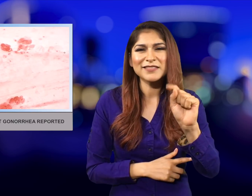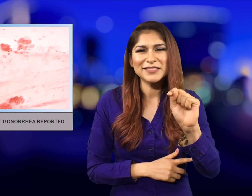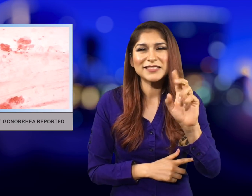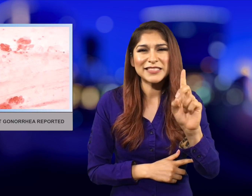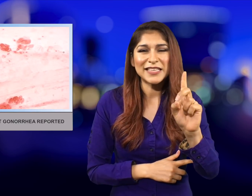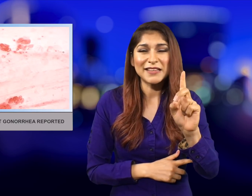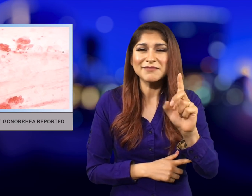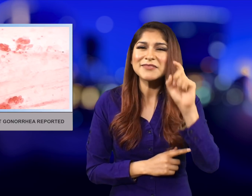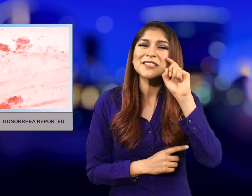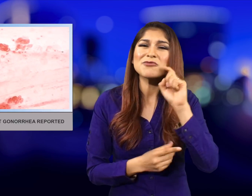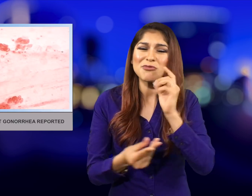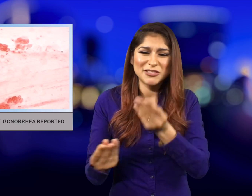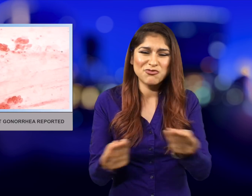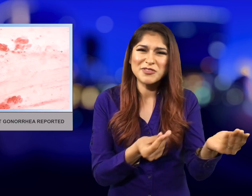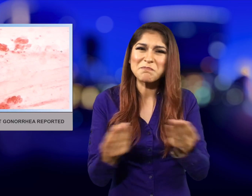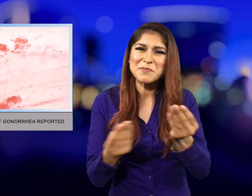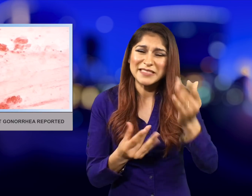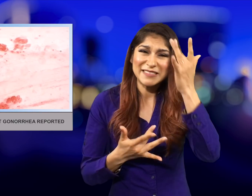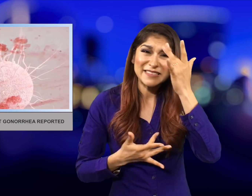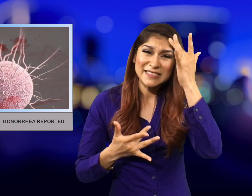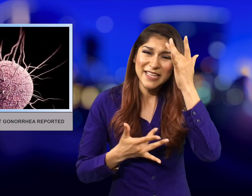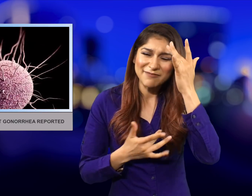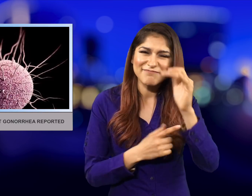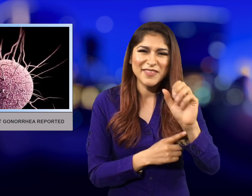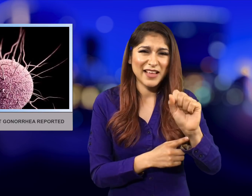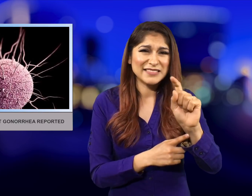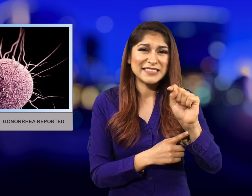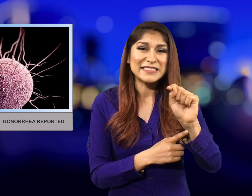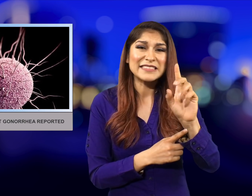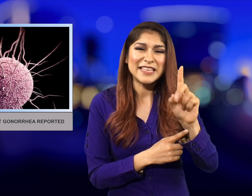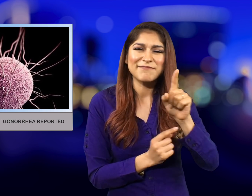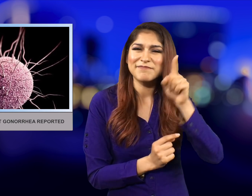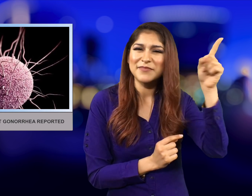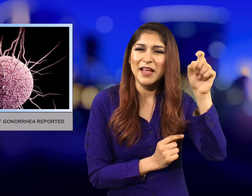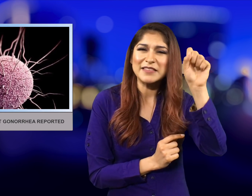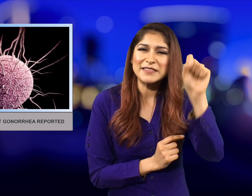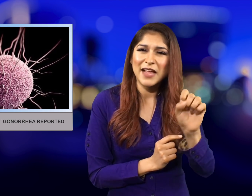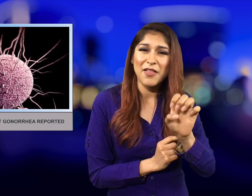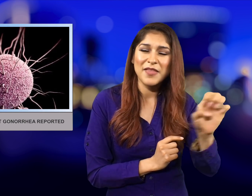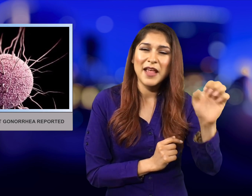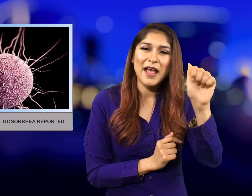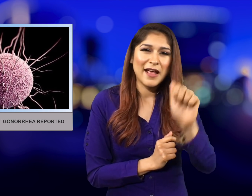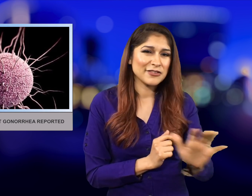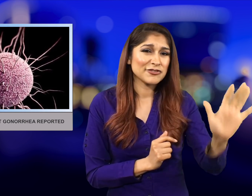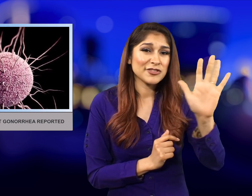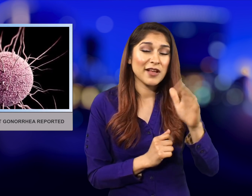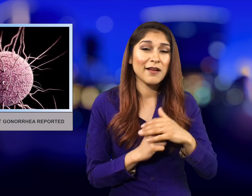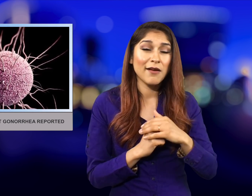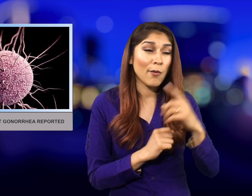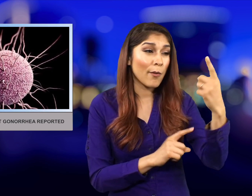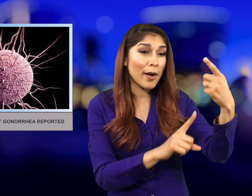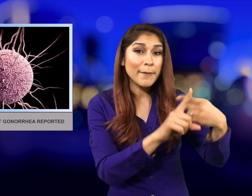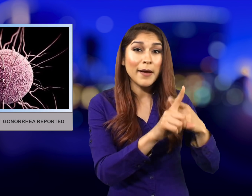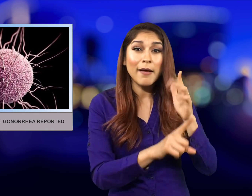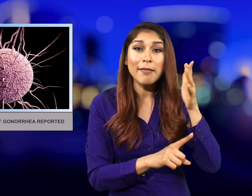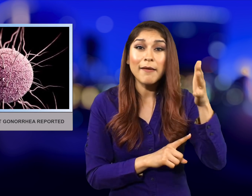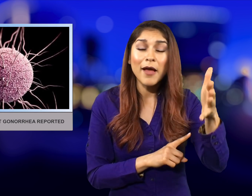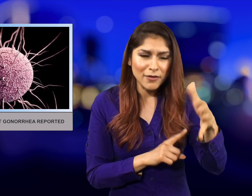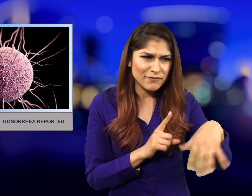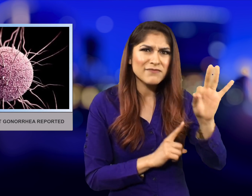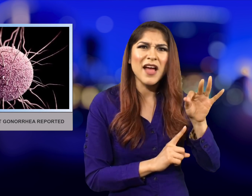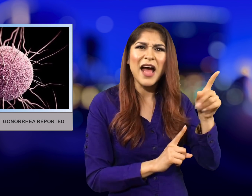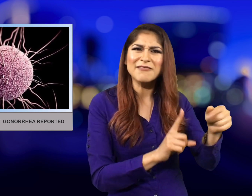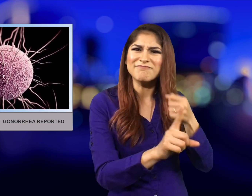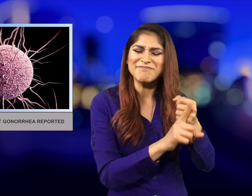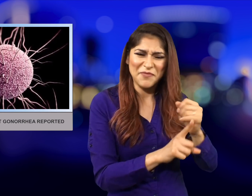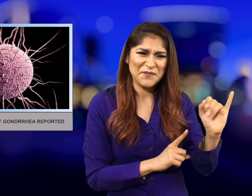The man caught the sexually transmitted disease in southeast Asia one month before his symptoms